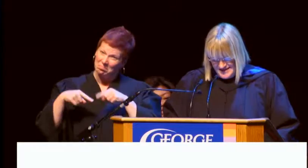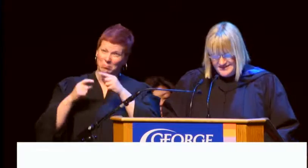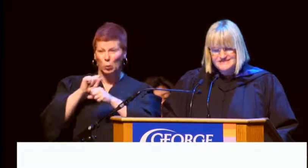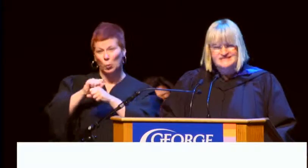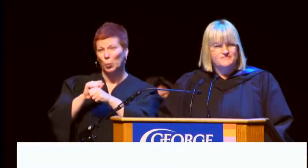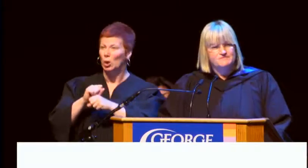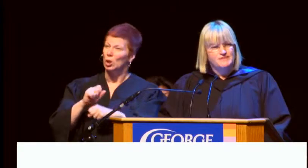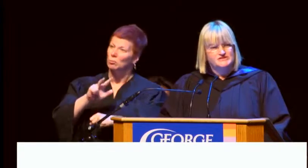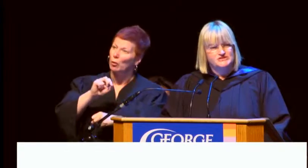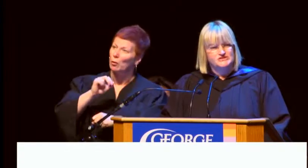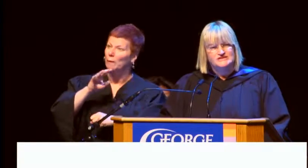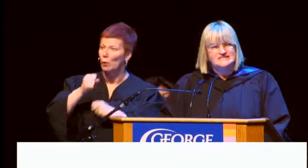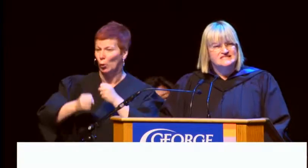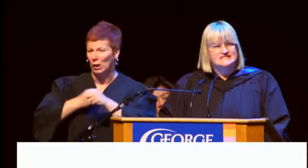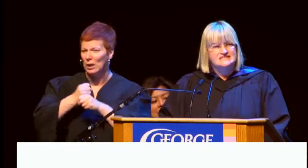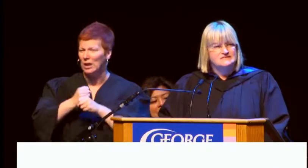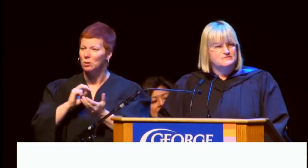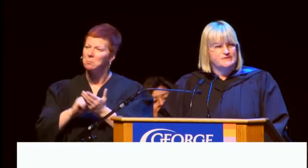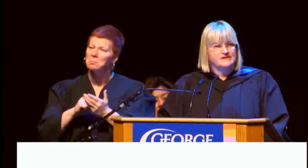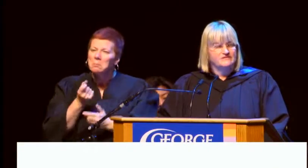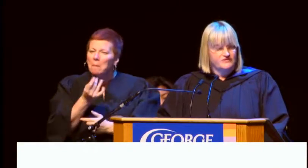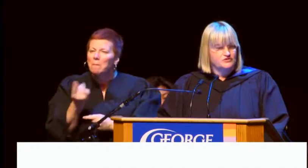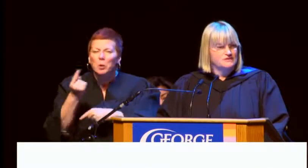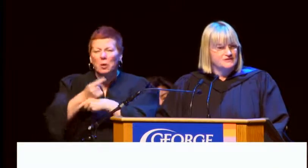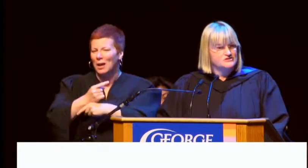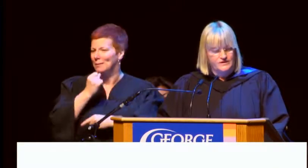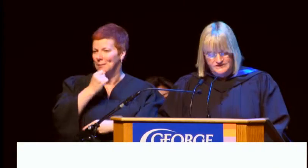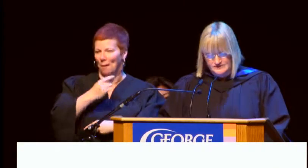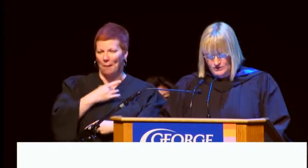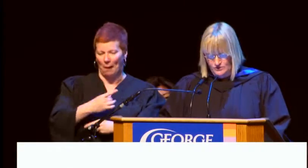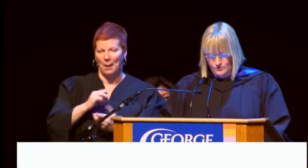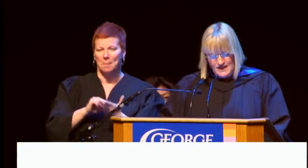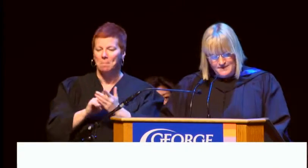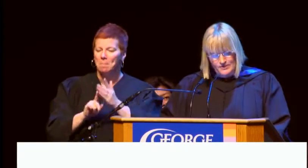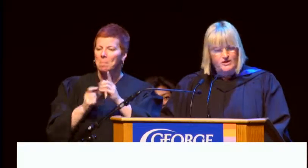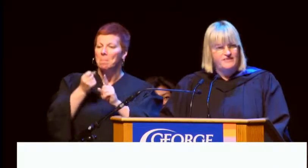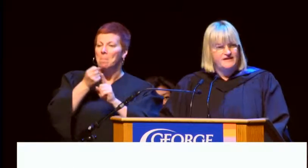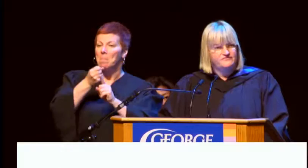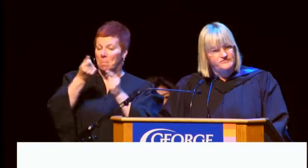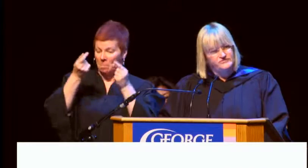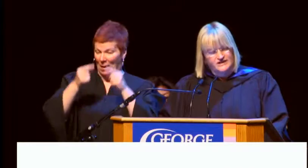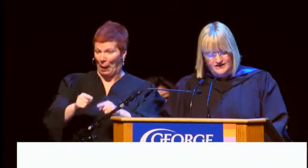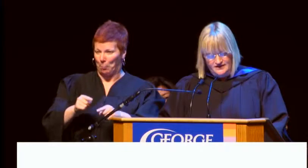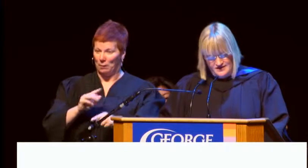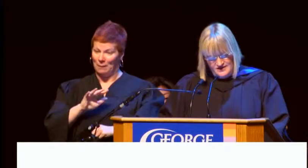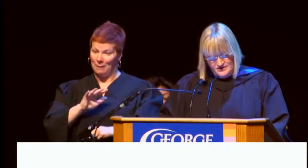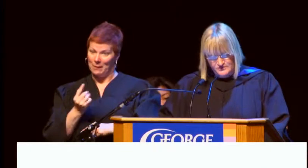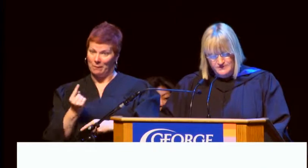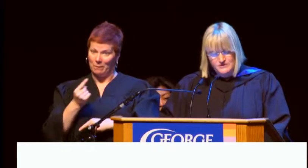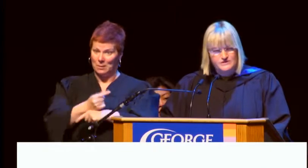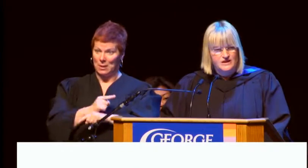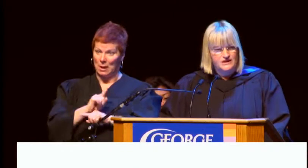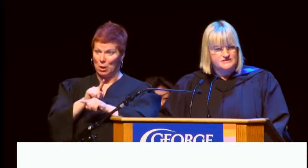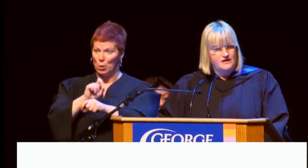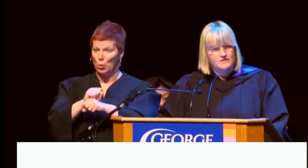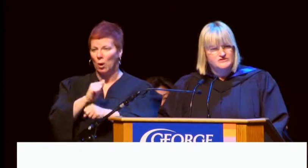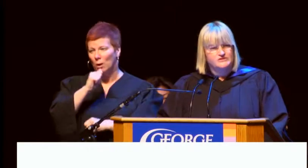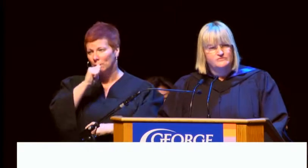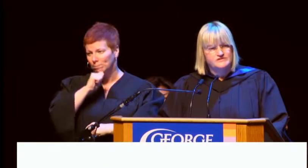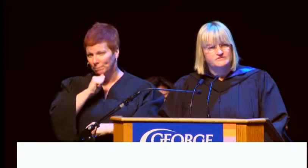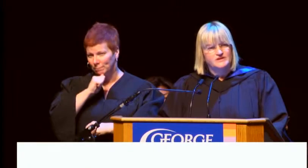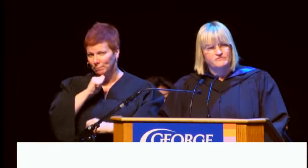THEN SOMETHING MAGICAL WILL HAPPEN ON THAT FIFTH DAY TO MAKE ME REALIZE HOW MUCH I LOVE WHAT